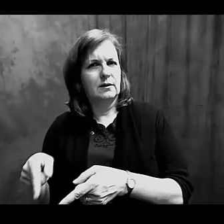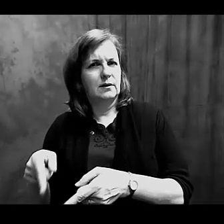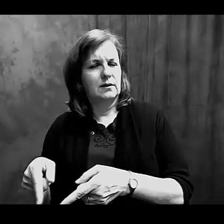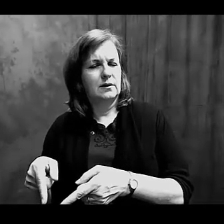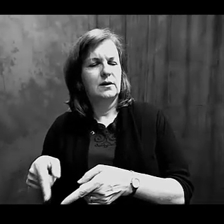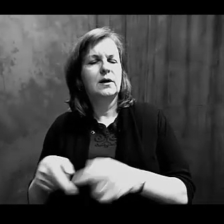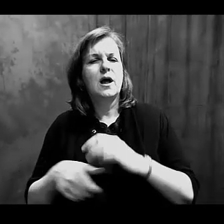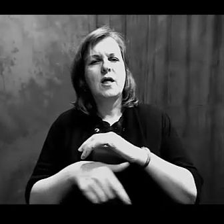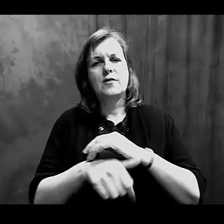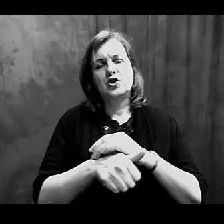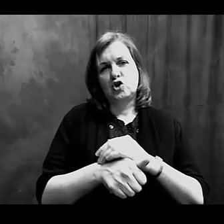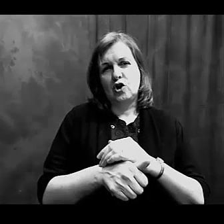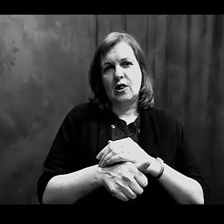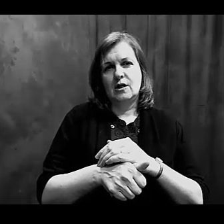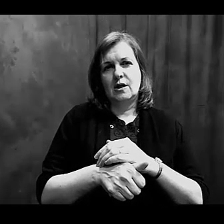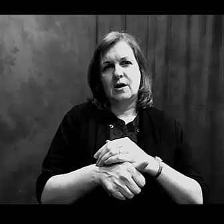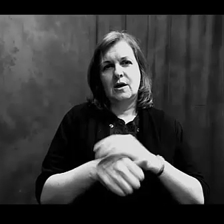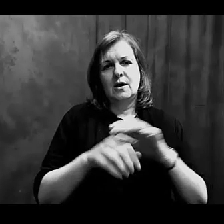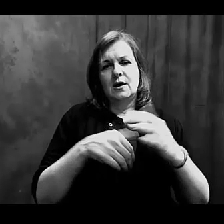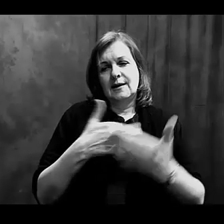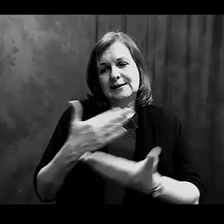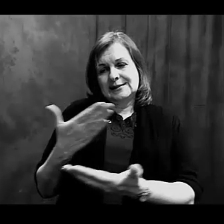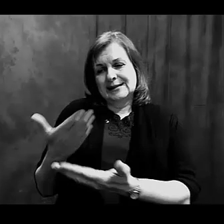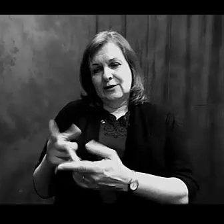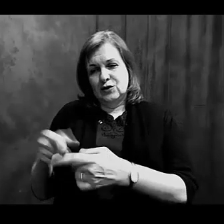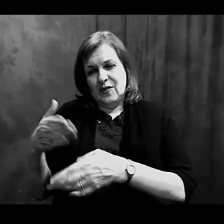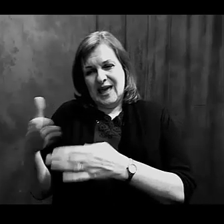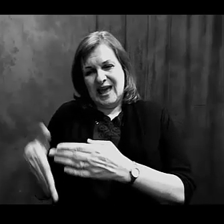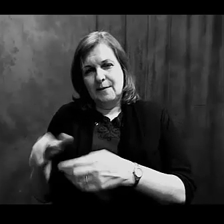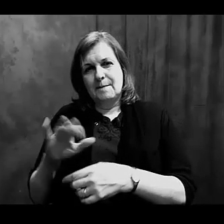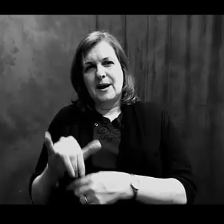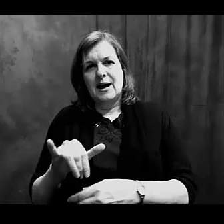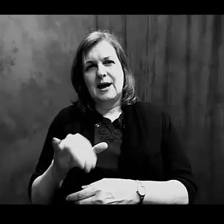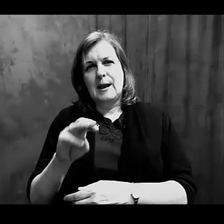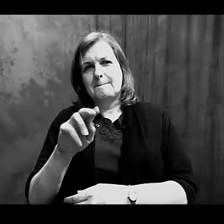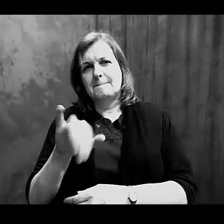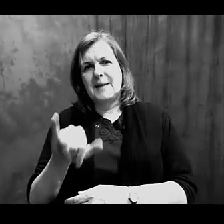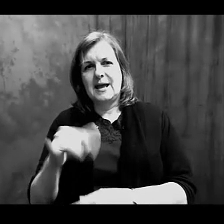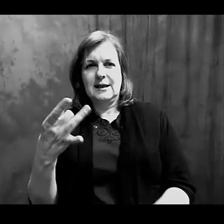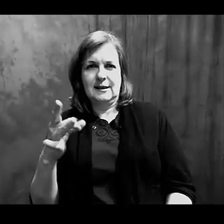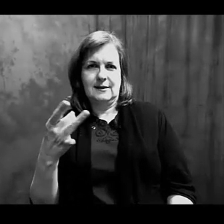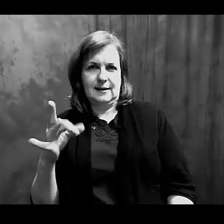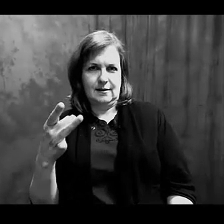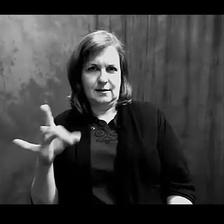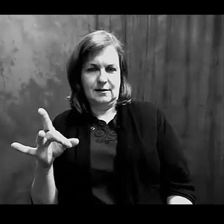the turtle gets to this point by the 18th of many